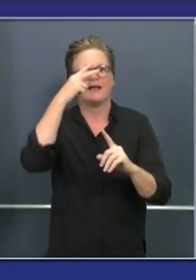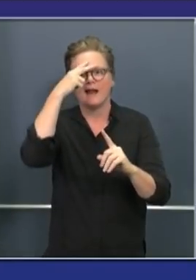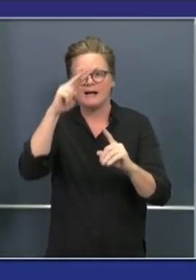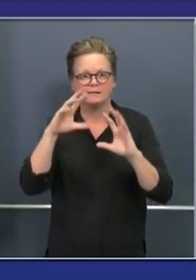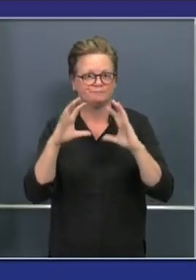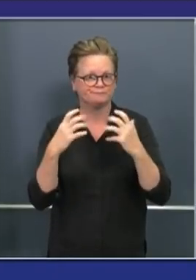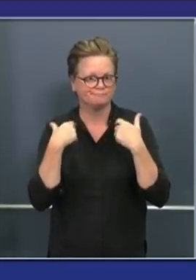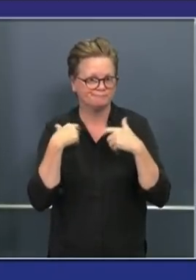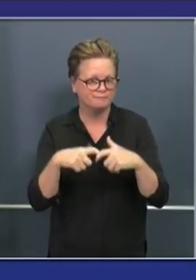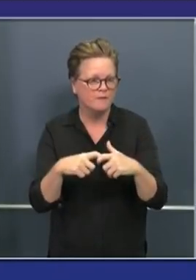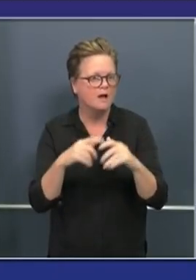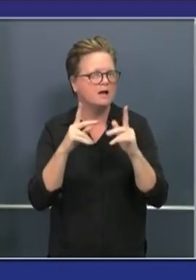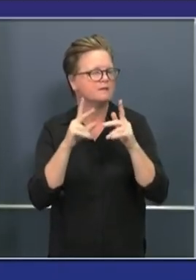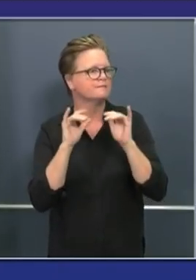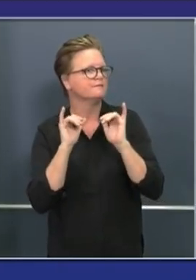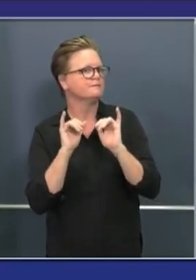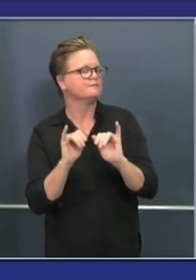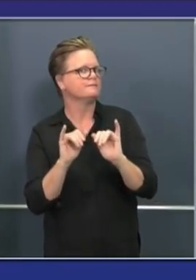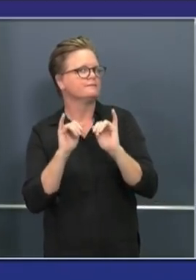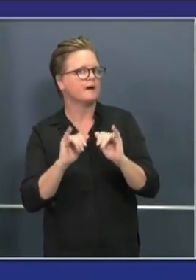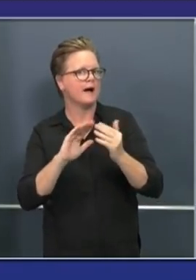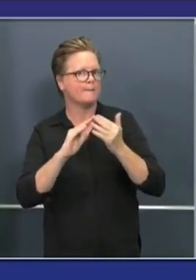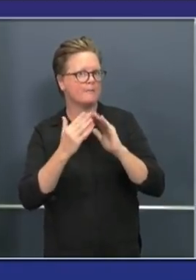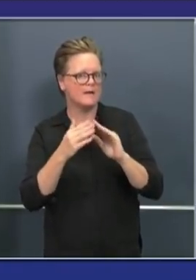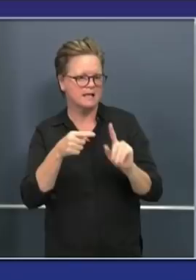WITH YOU AS A STATE, AND THAT